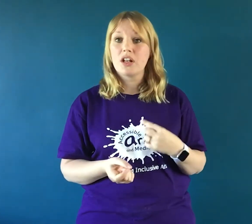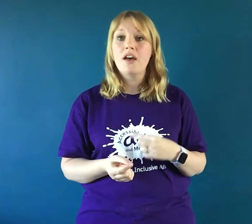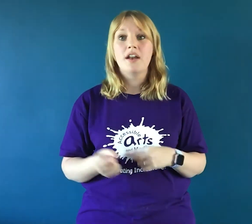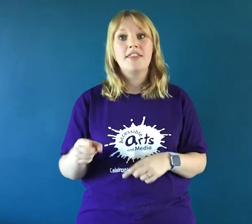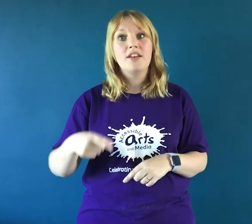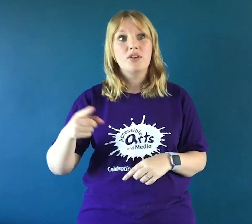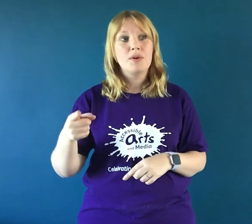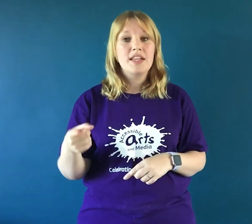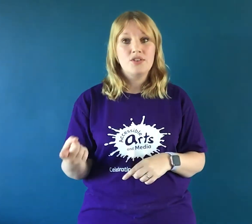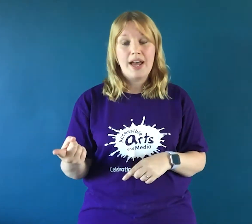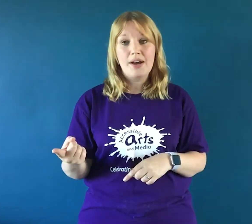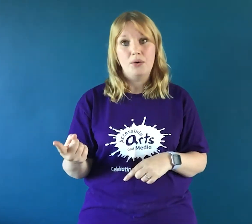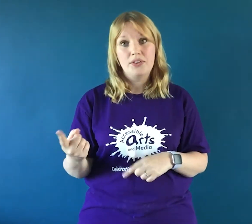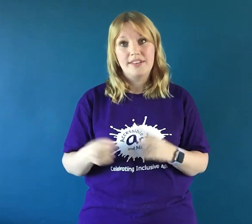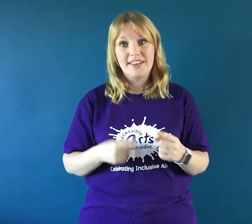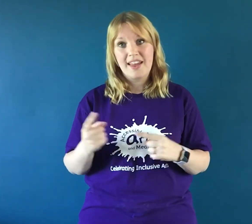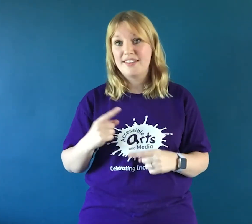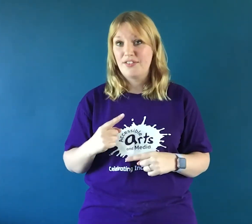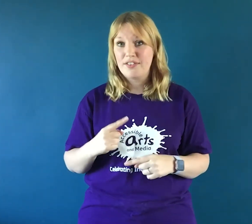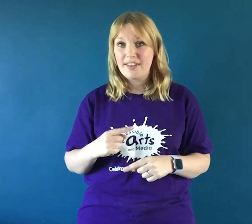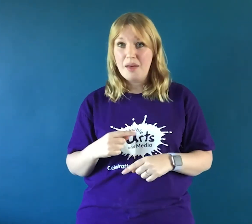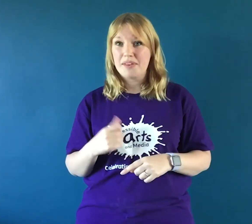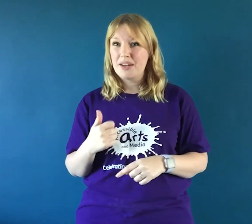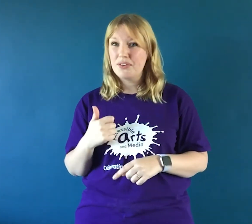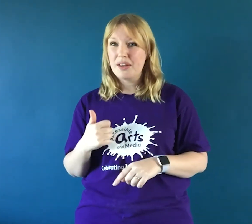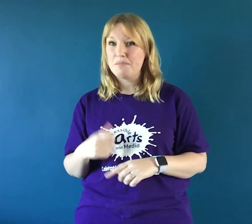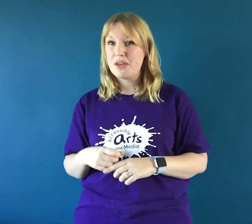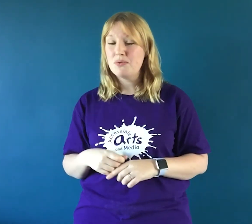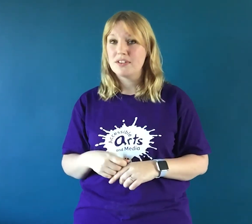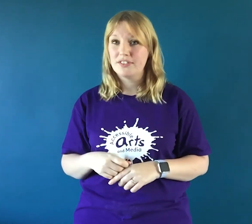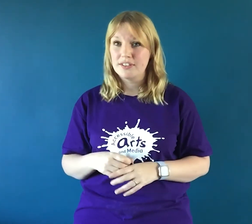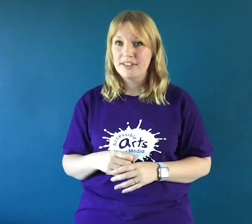learn and then do it in your house and sing it at different times and it will sound beautiful.